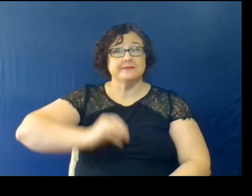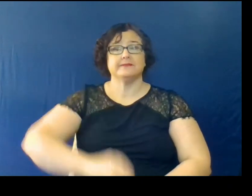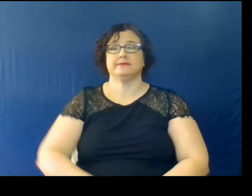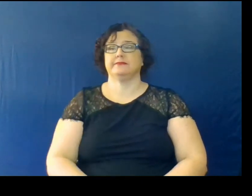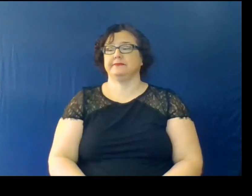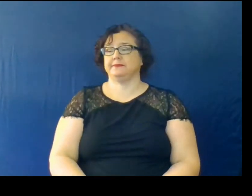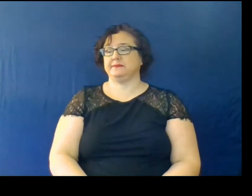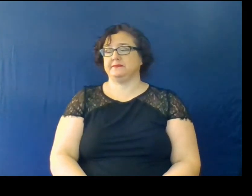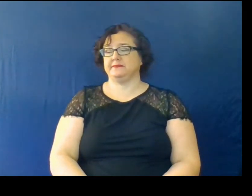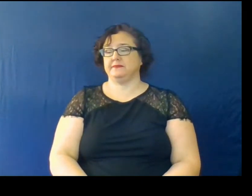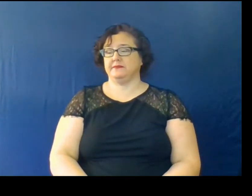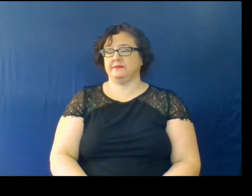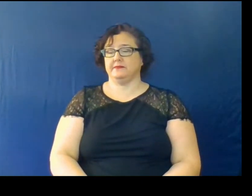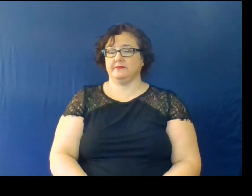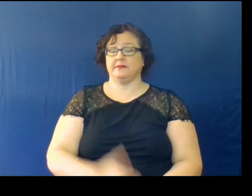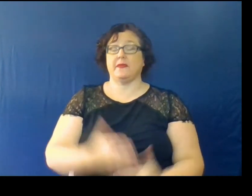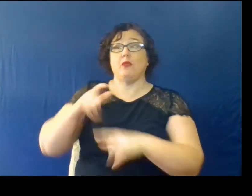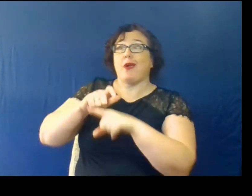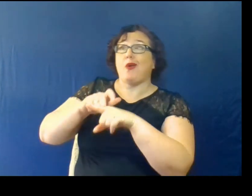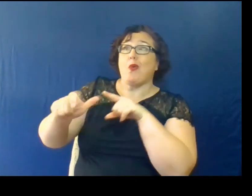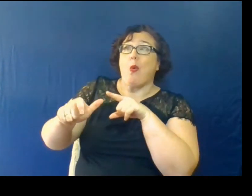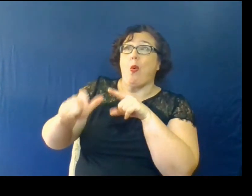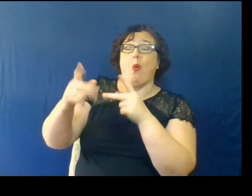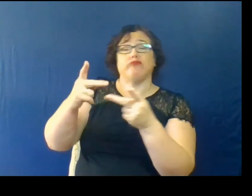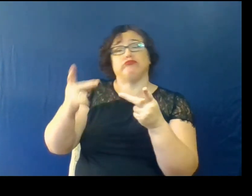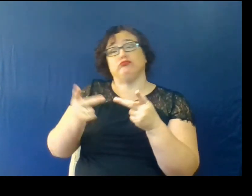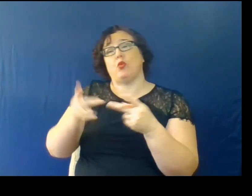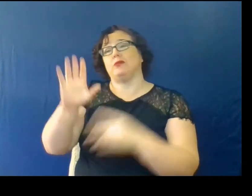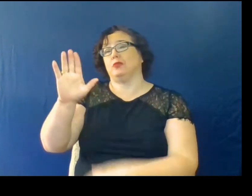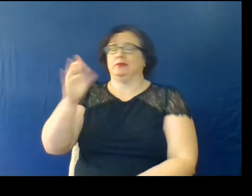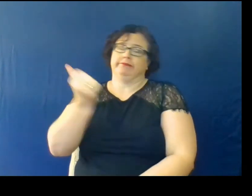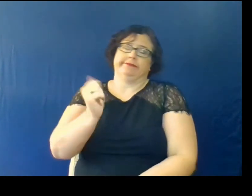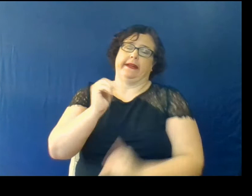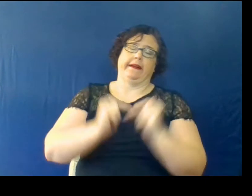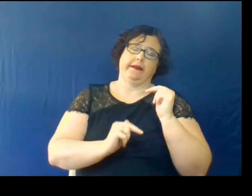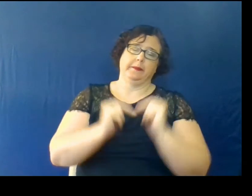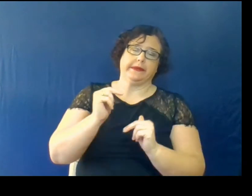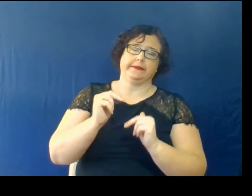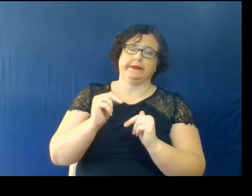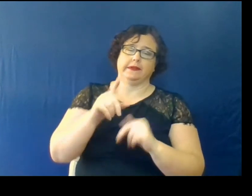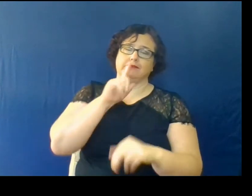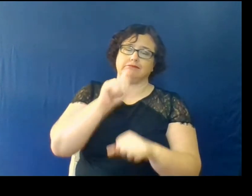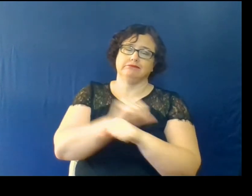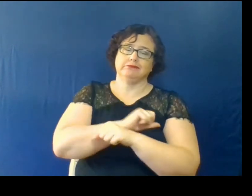you might call the polling center or any places where you are assessing if they're accessible